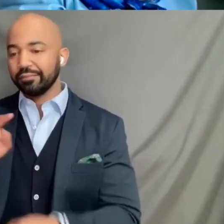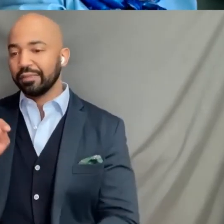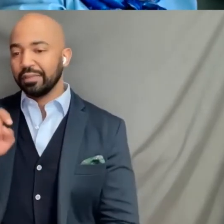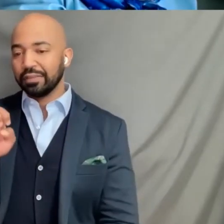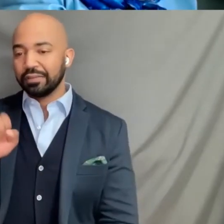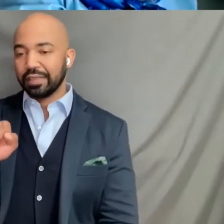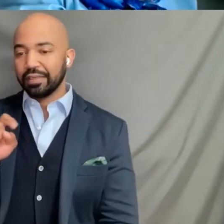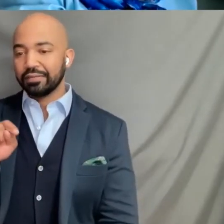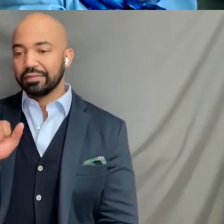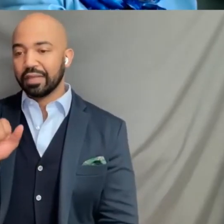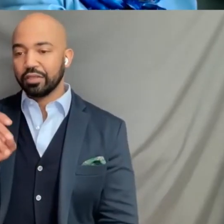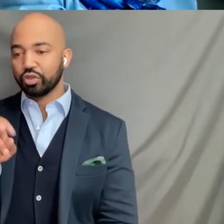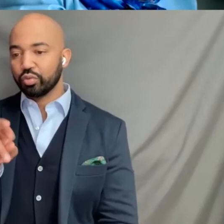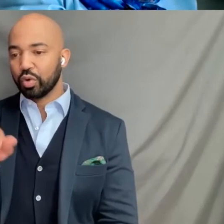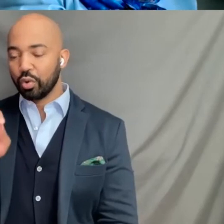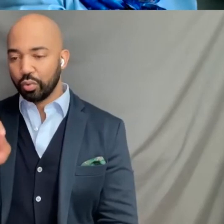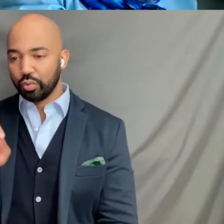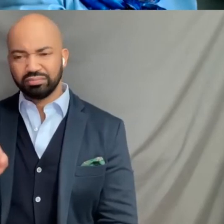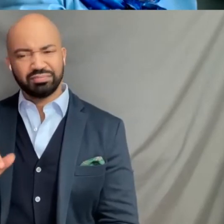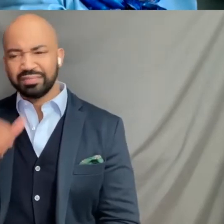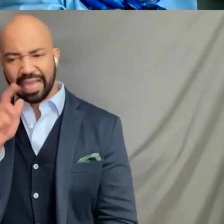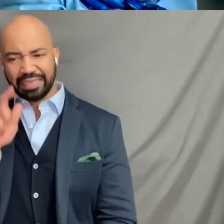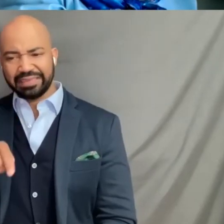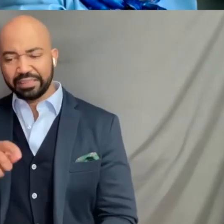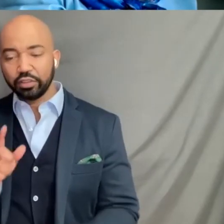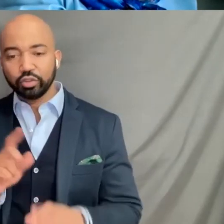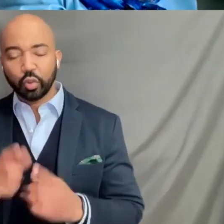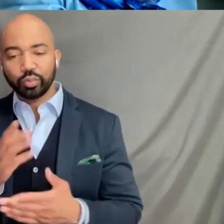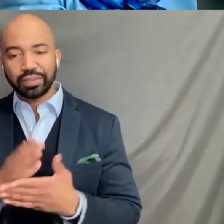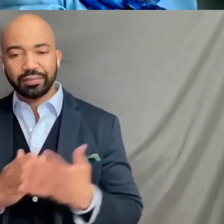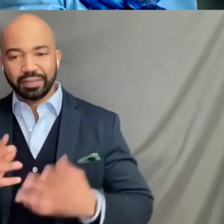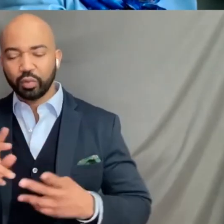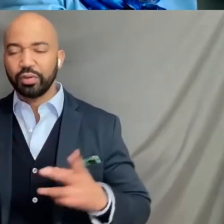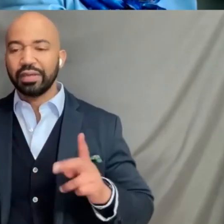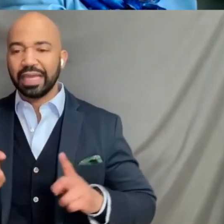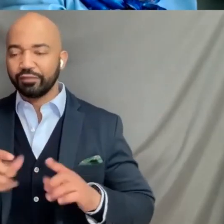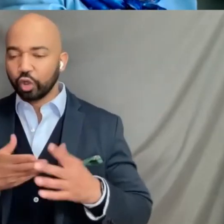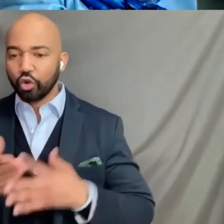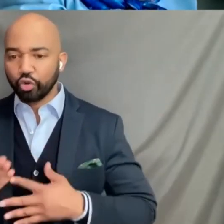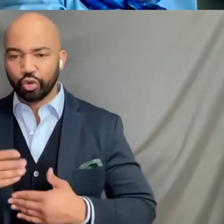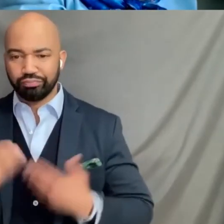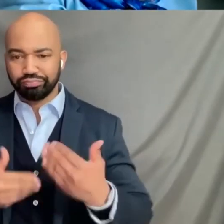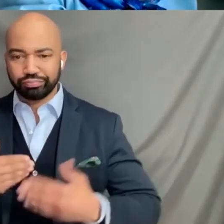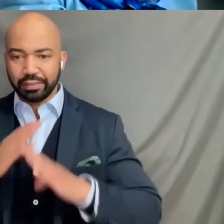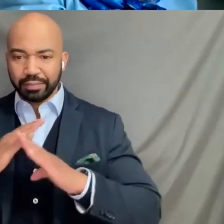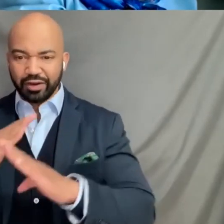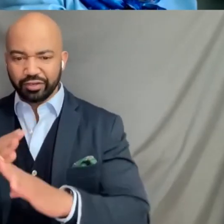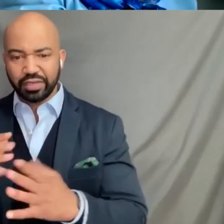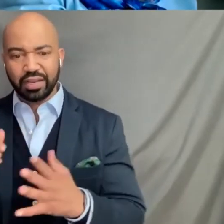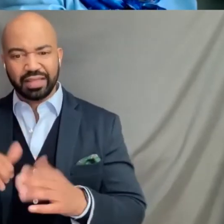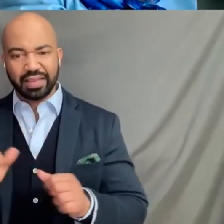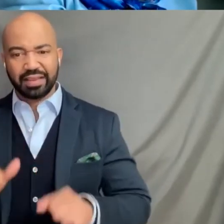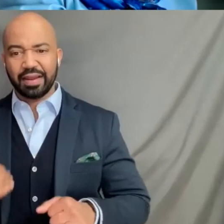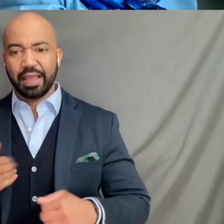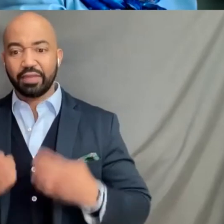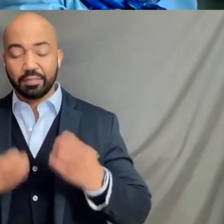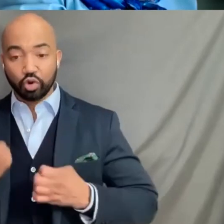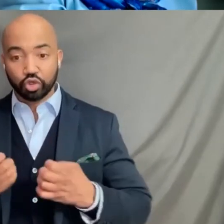So there's some things that people have to go through in terms of gatekeeping that can be very physically traumatic or emotionally traumatic